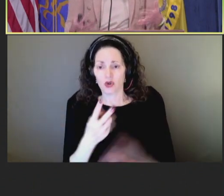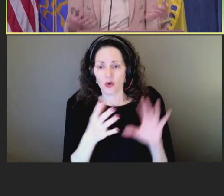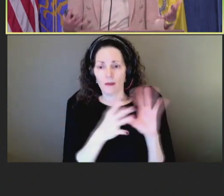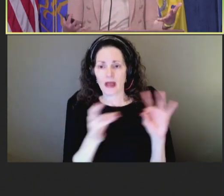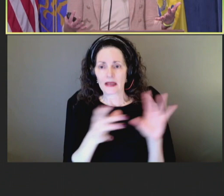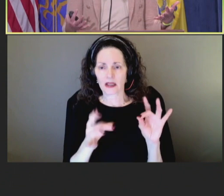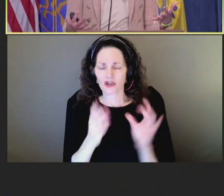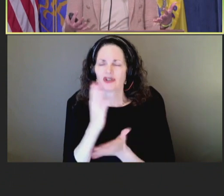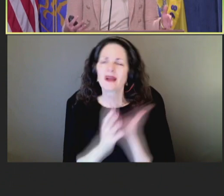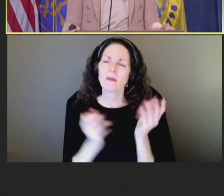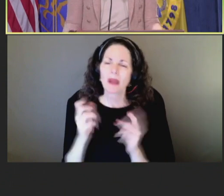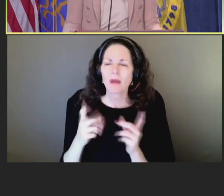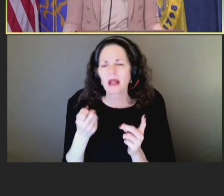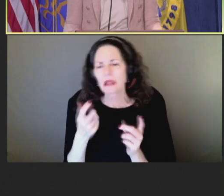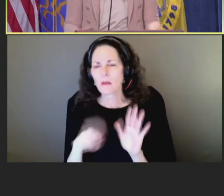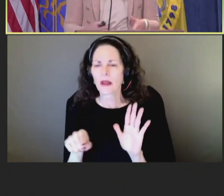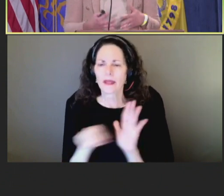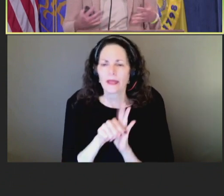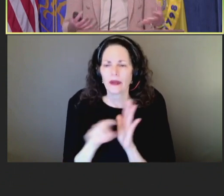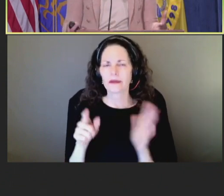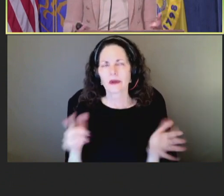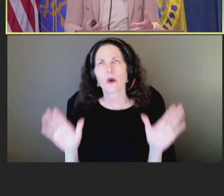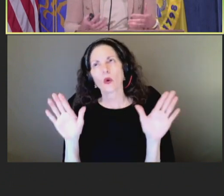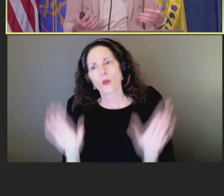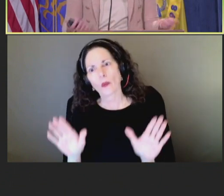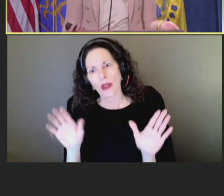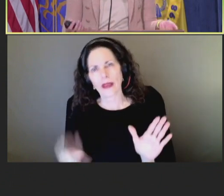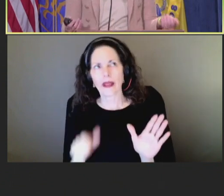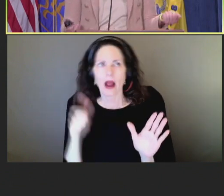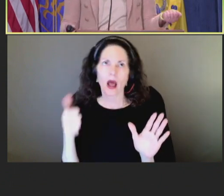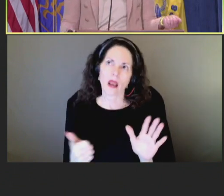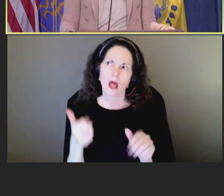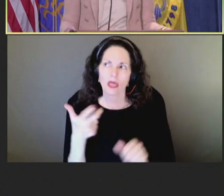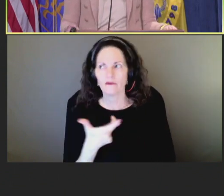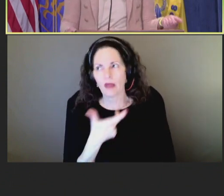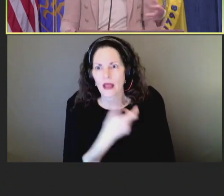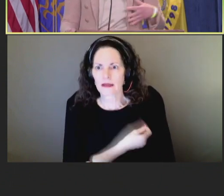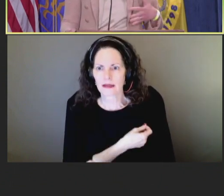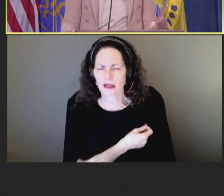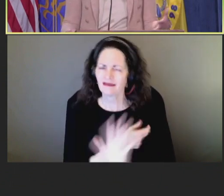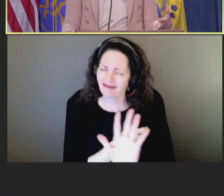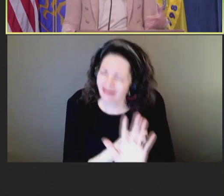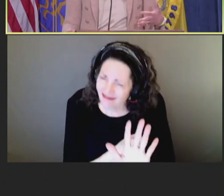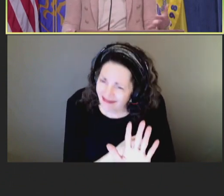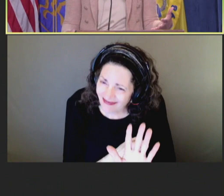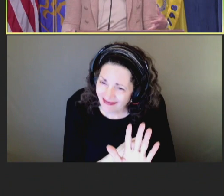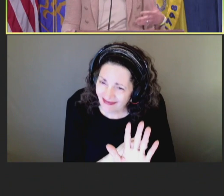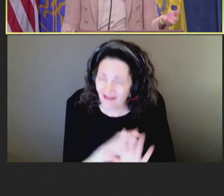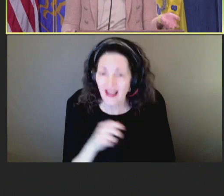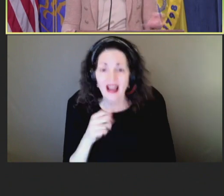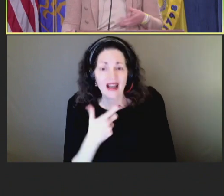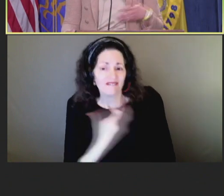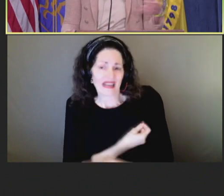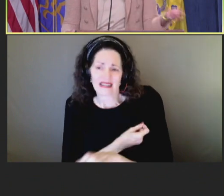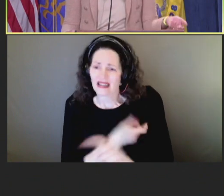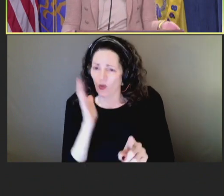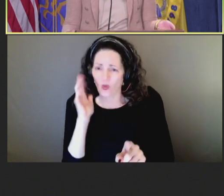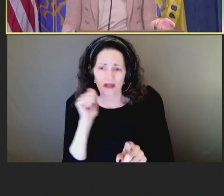Well, as I pointed out, this is never going to be something that's vaccine -- vaccines are not going to be mandated, cancer vaccines are not going to be mandated